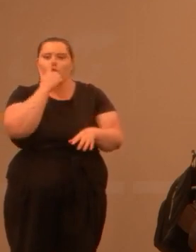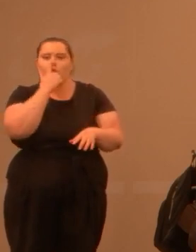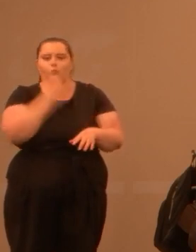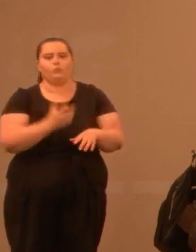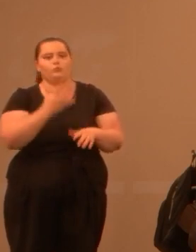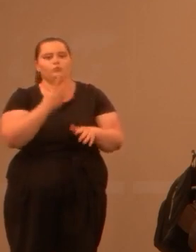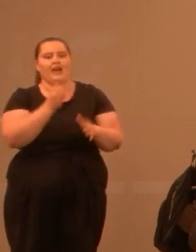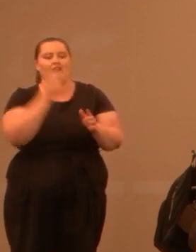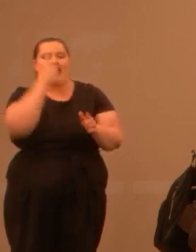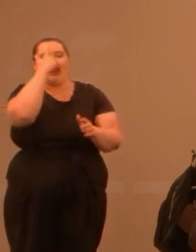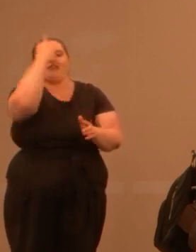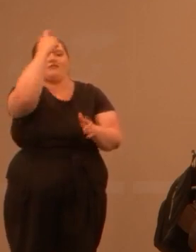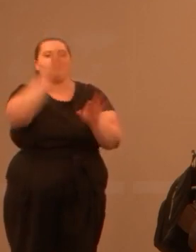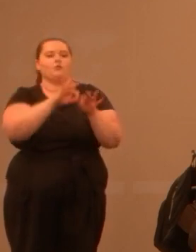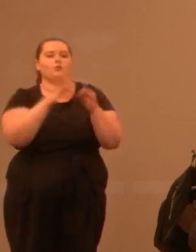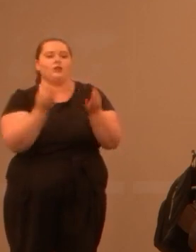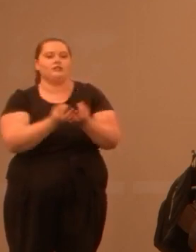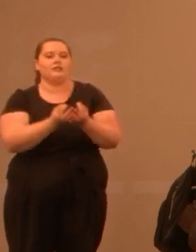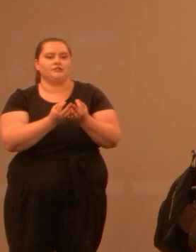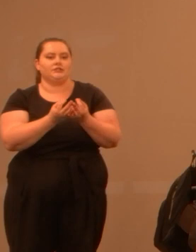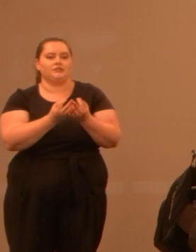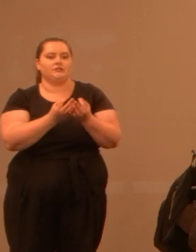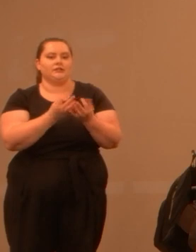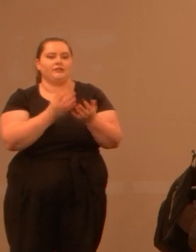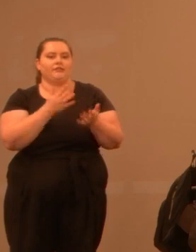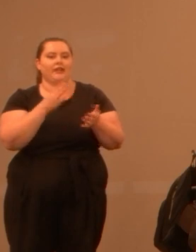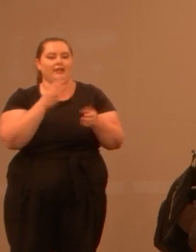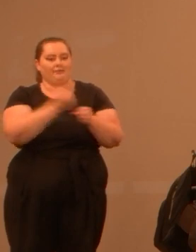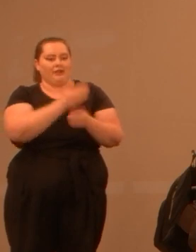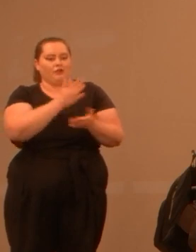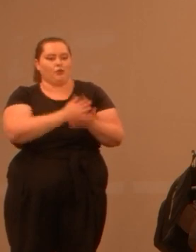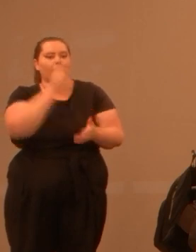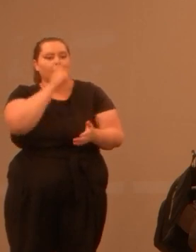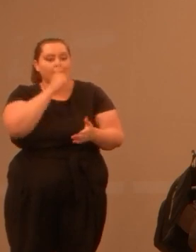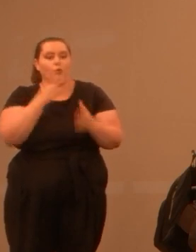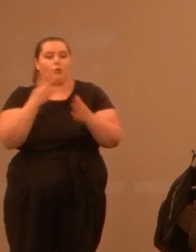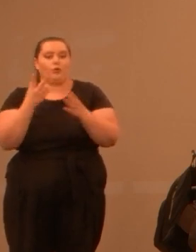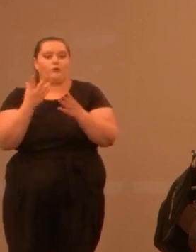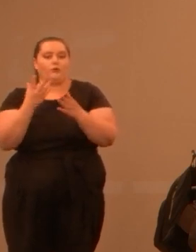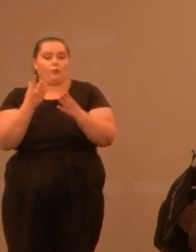organisations that are dedicated to ensuring people with disability can